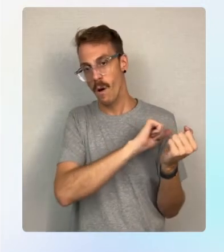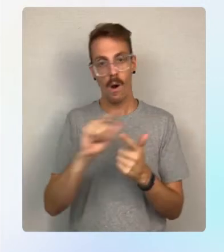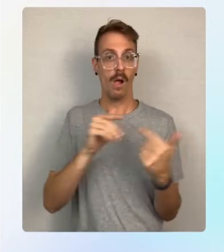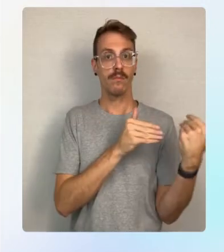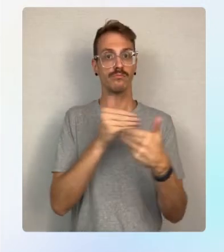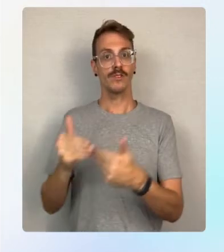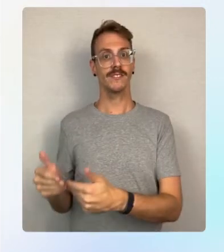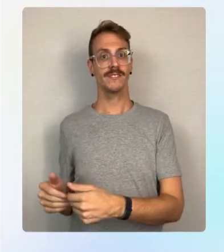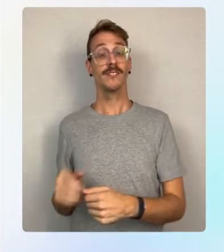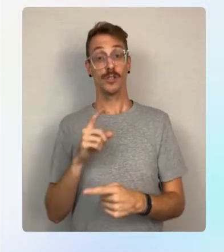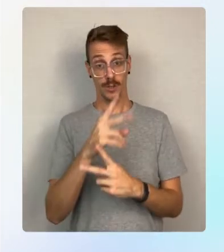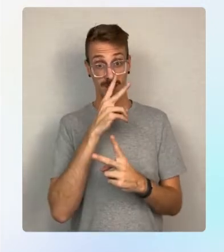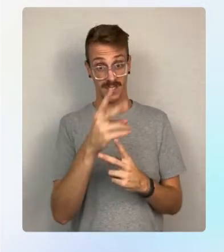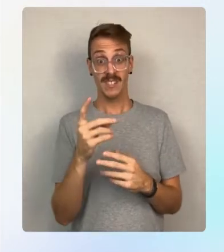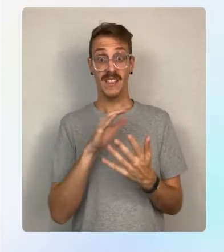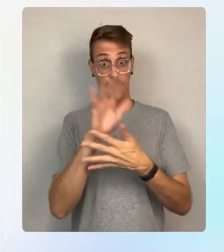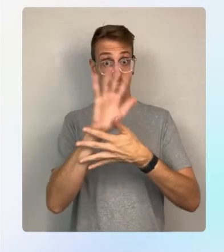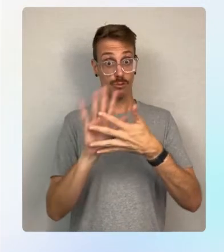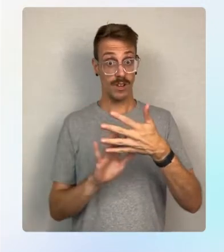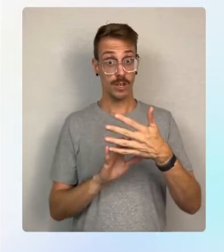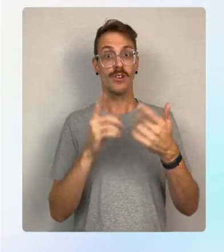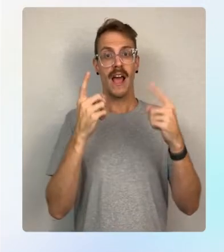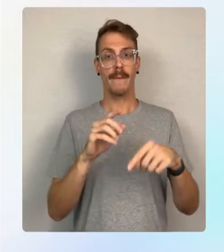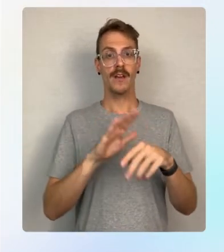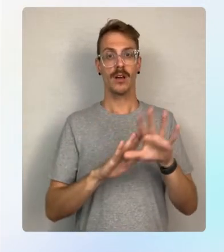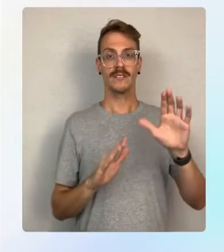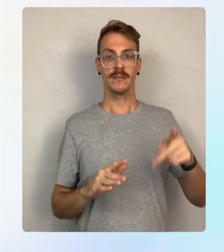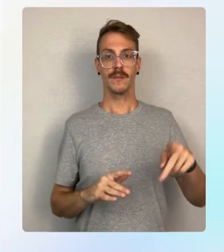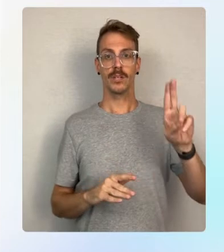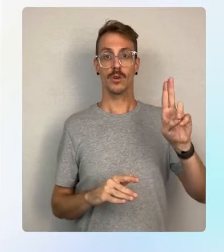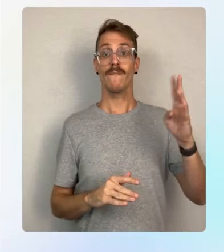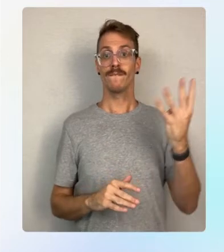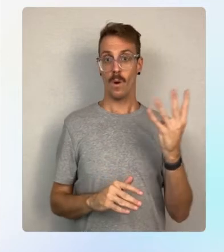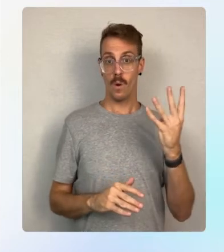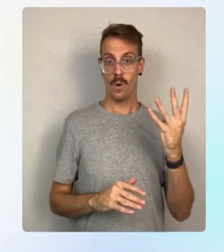We can see that the renderthread here is executing on CPU core 4,